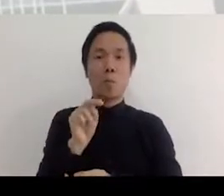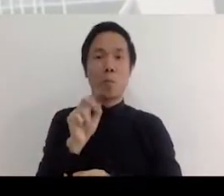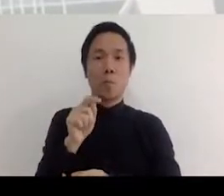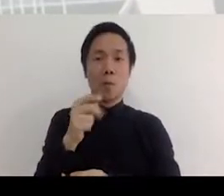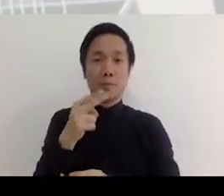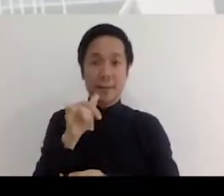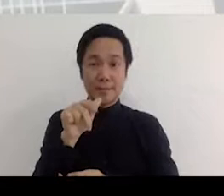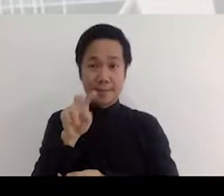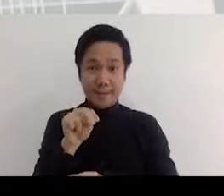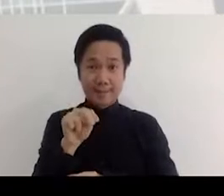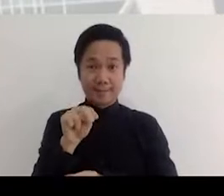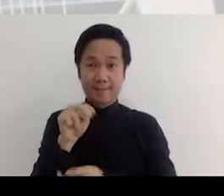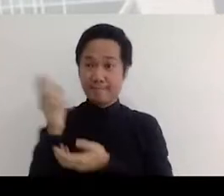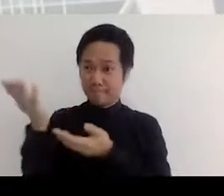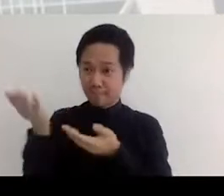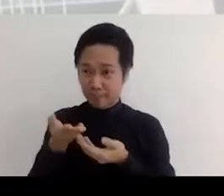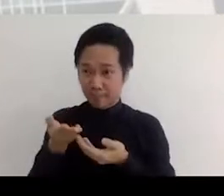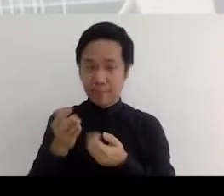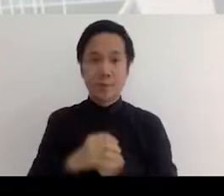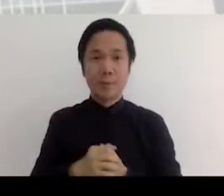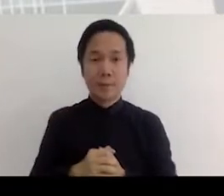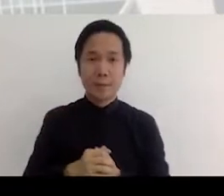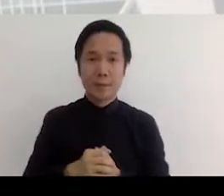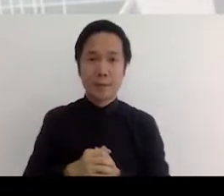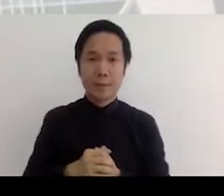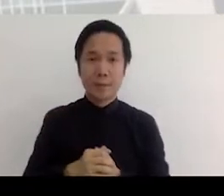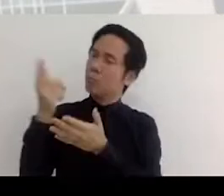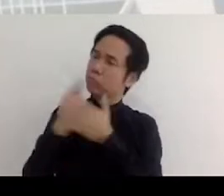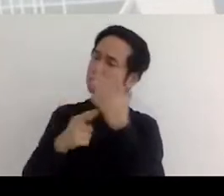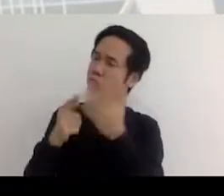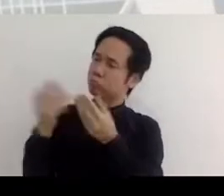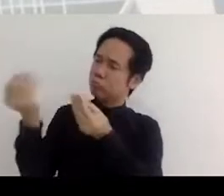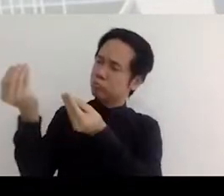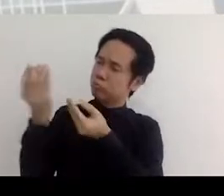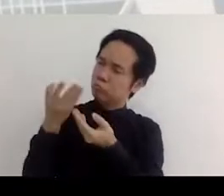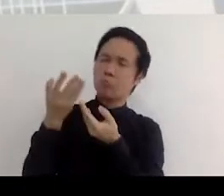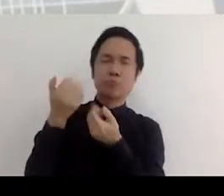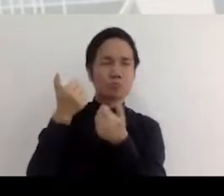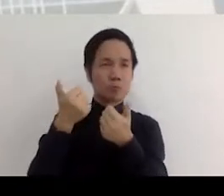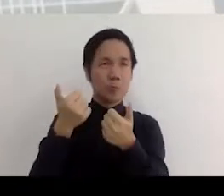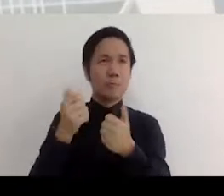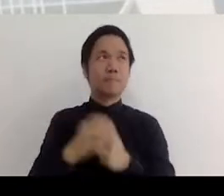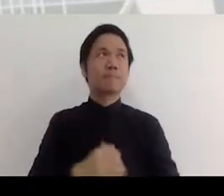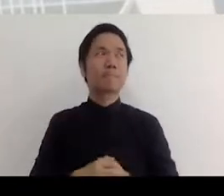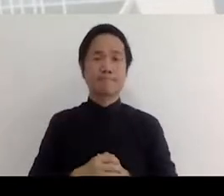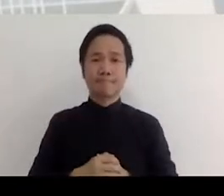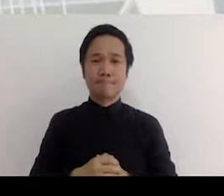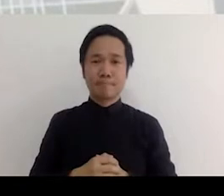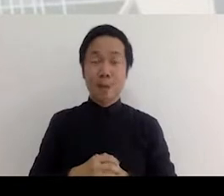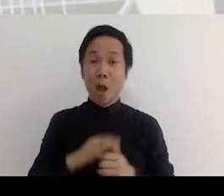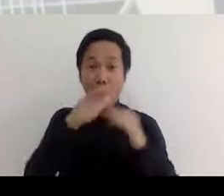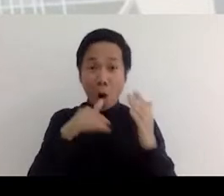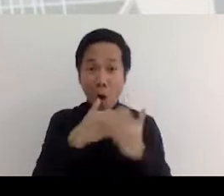We have questions for Madam Zhang Haidi regarding China's disability inclusive measures,